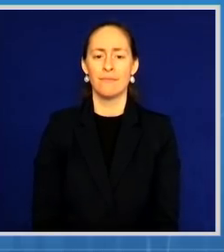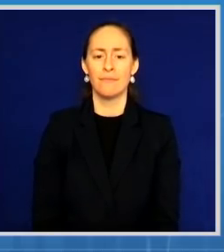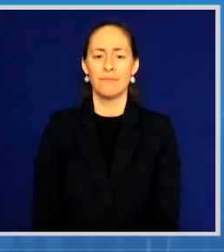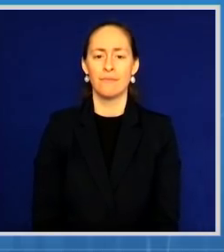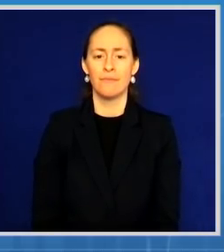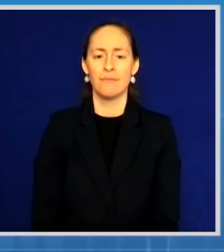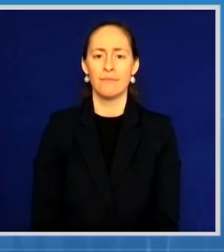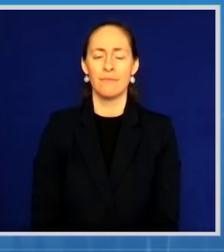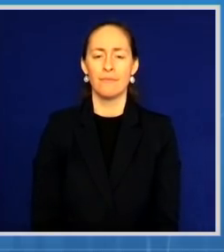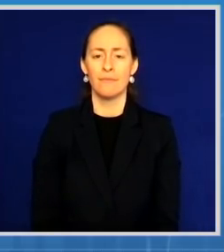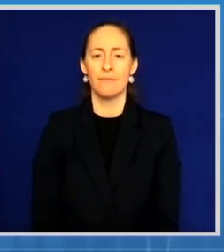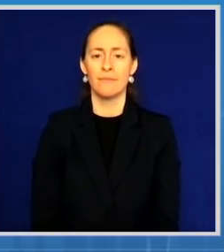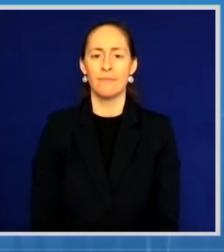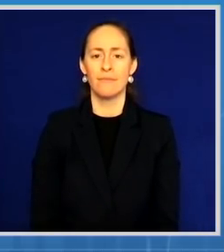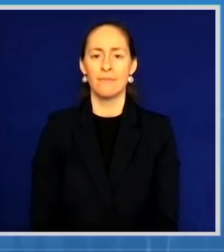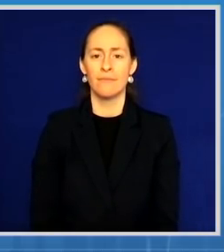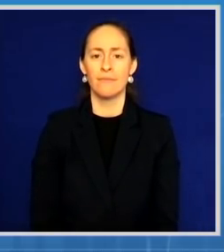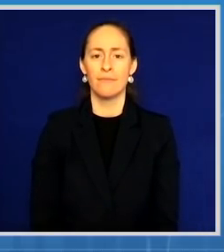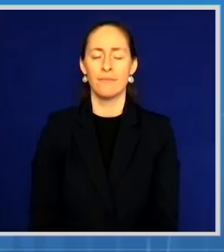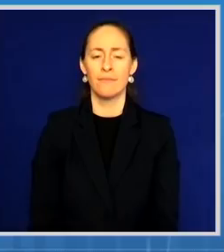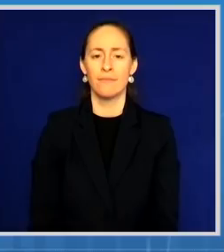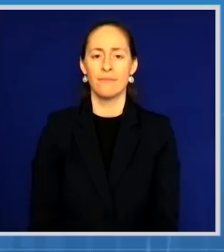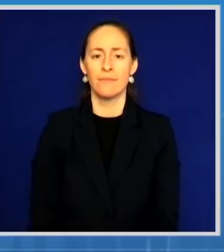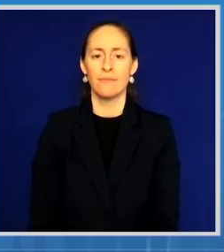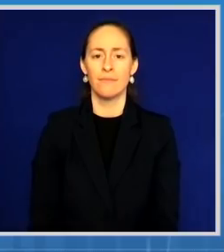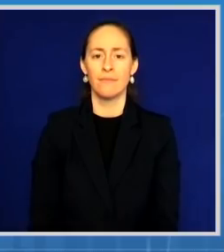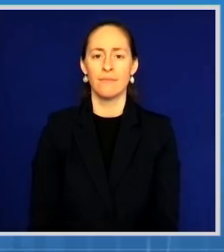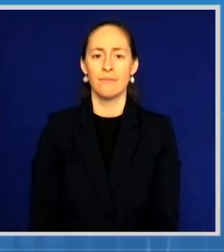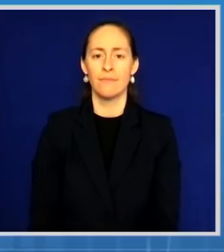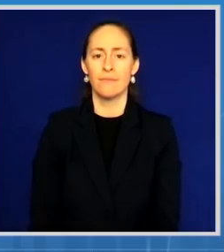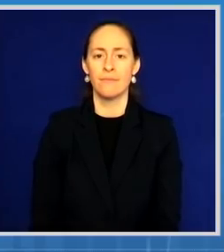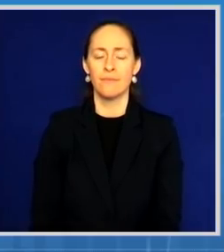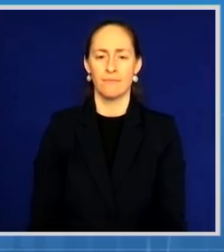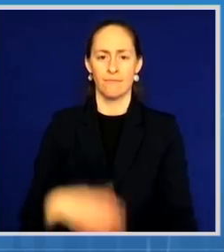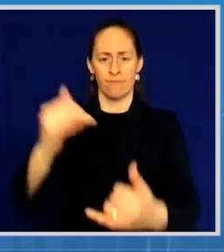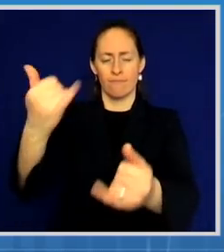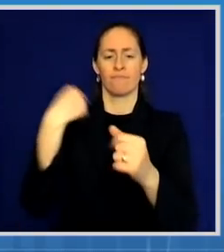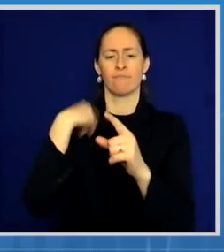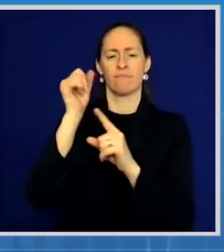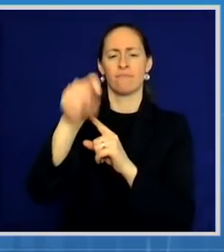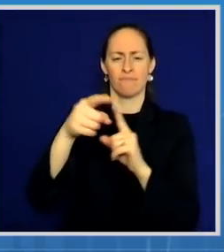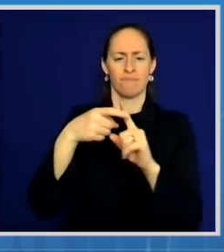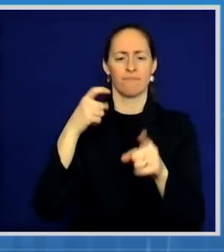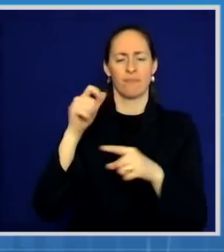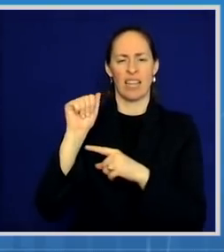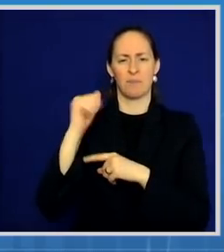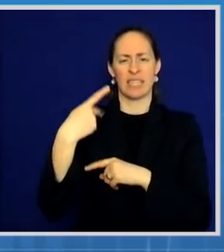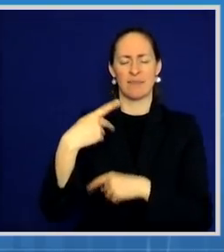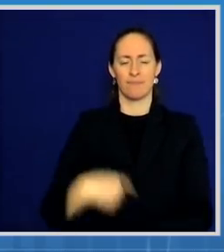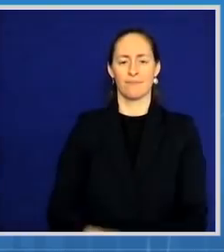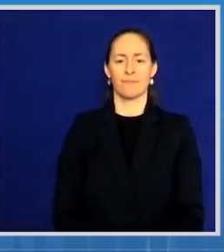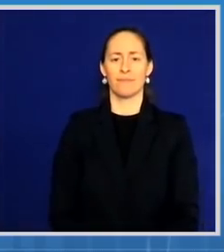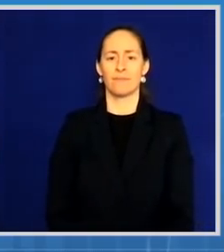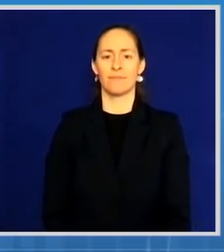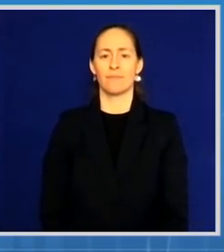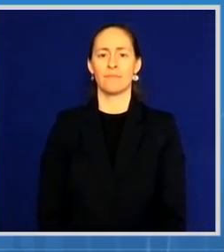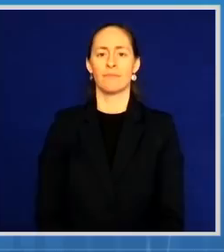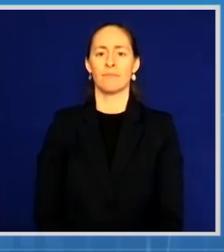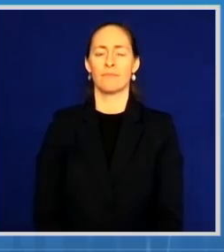Moderator: Zeke Miller, AP. The Press: Thanks for doing this. First, a quick point of information, when you say a hundred million Americans are fully vaccinated.